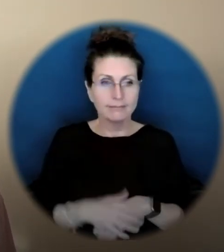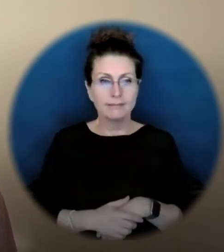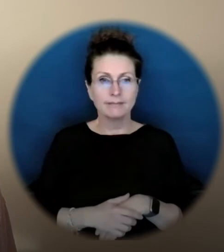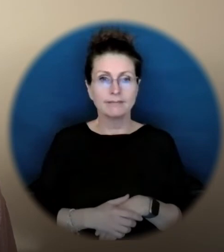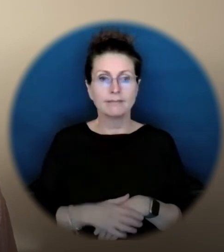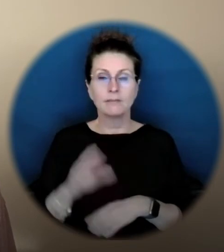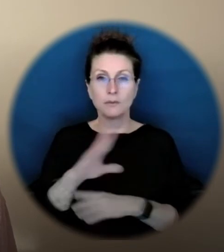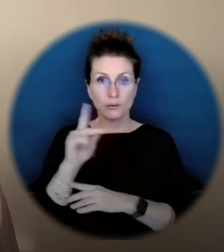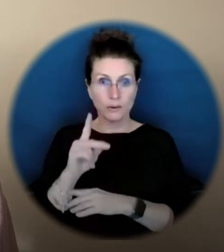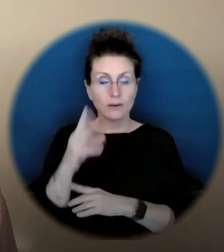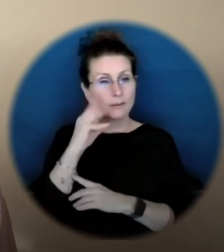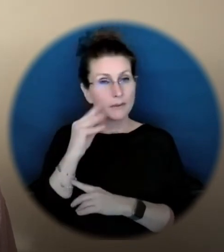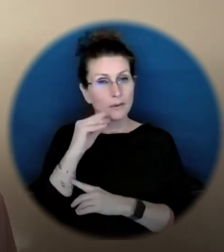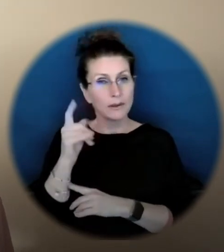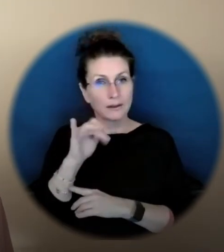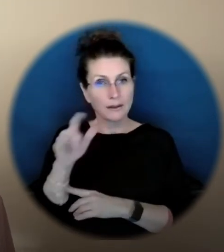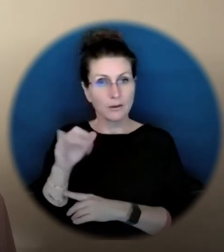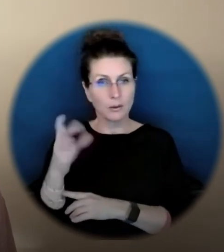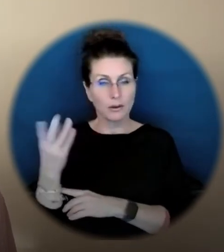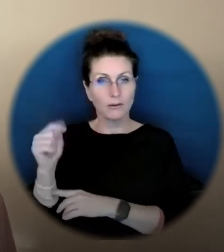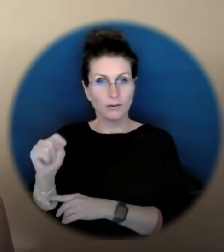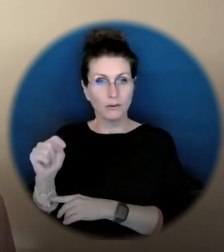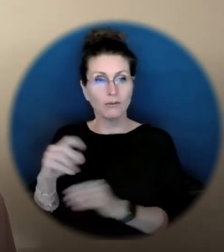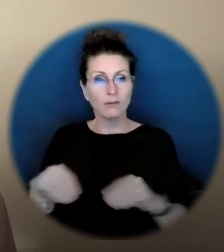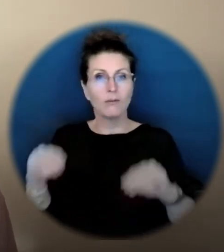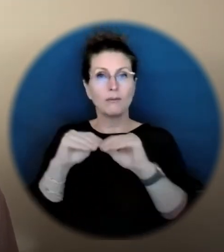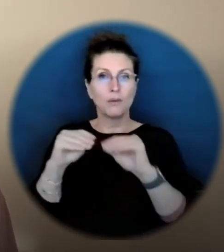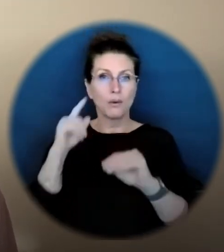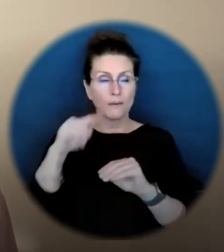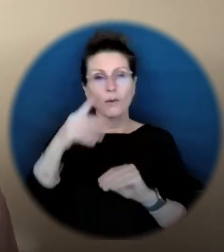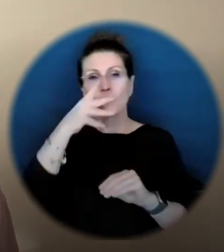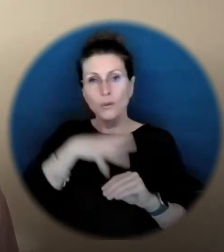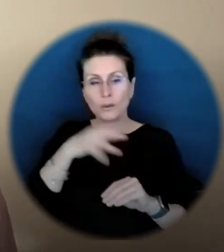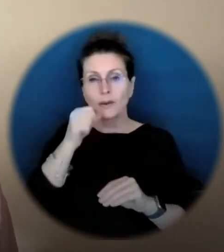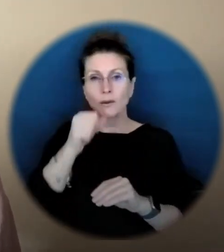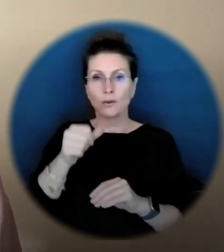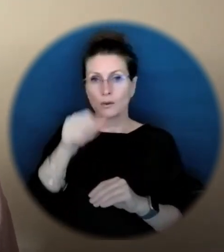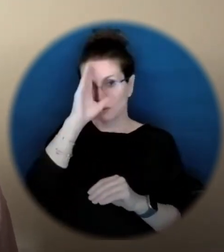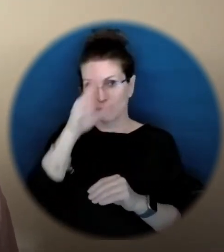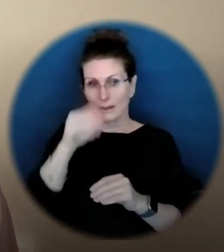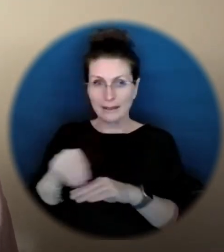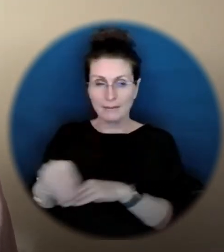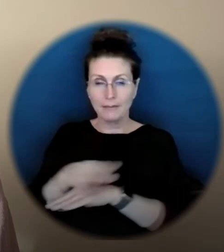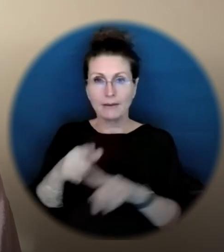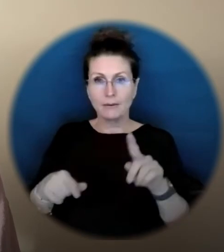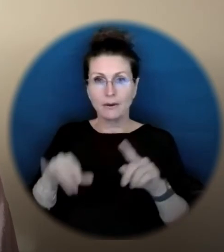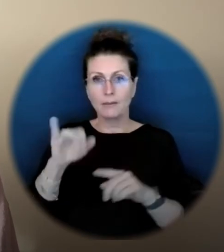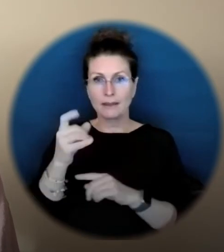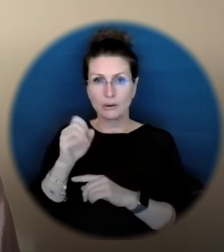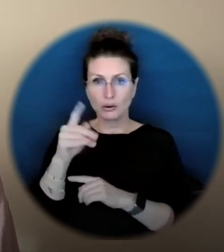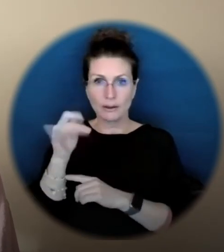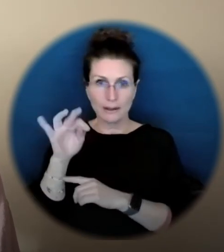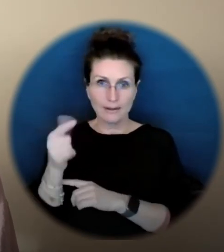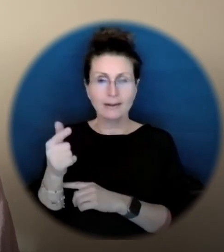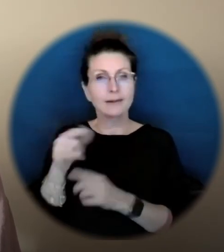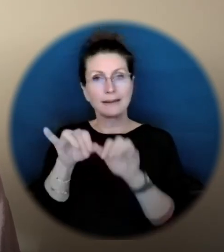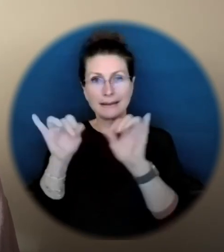The risk of experiencing sexual assault is greater for individuals who are directly impacted by intersecting systems of oppression,